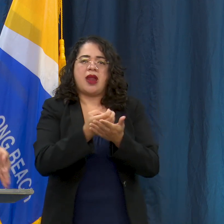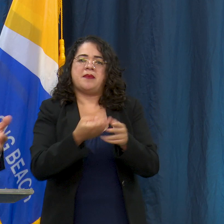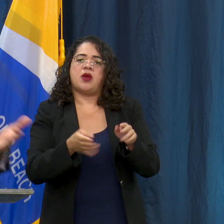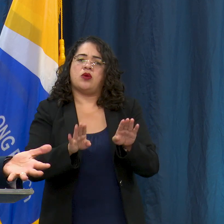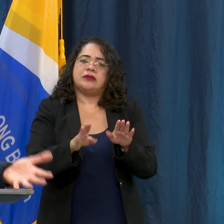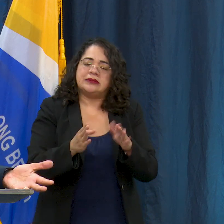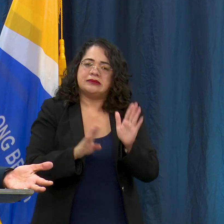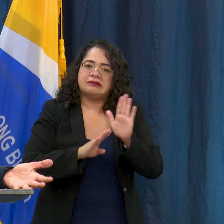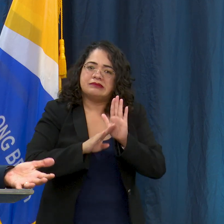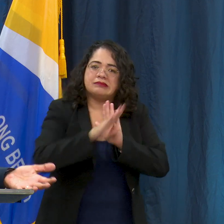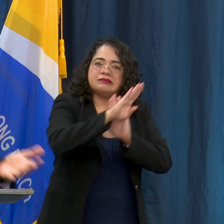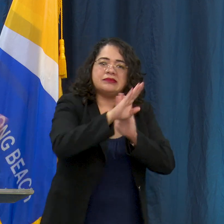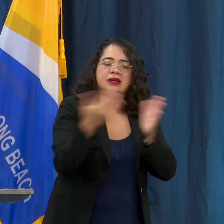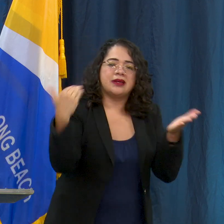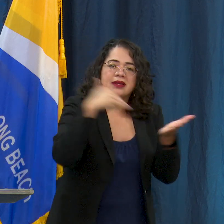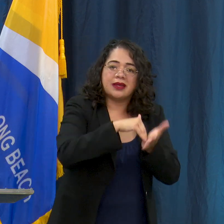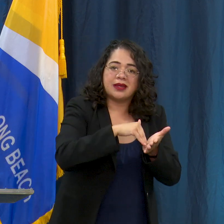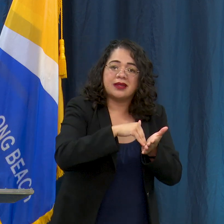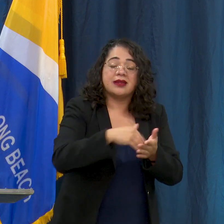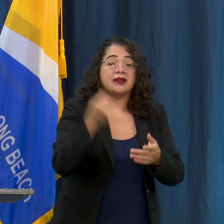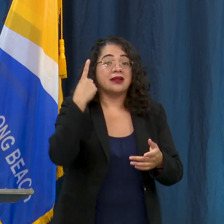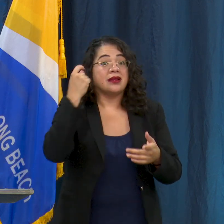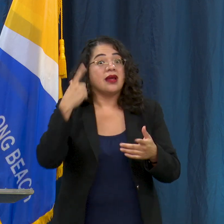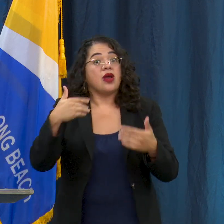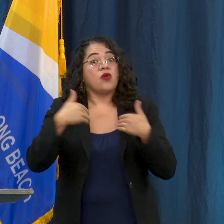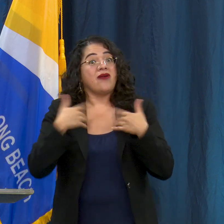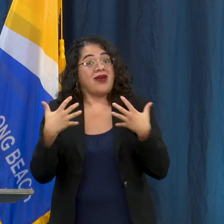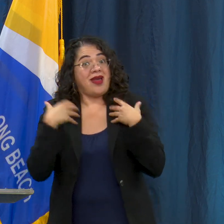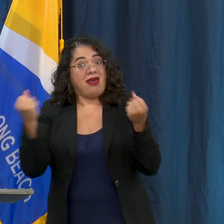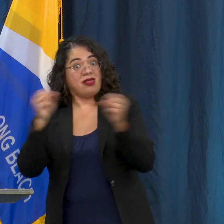largest health crisis we've had but now an economic one and an economic position